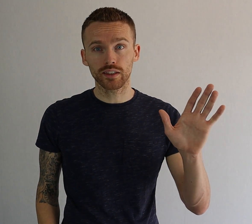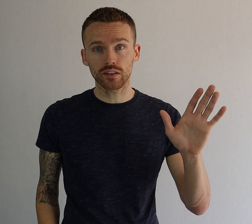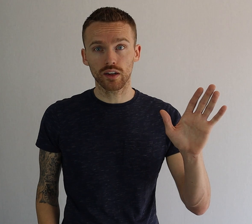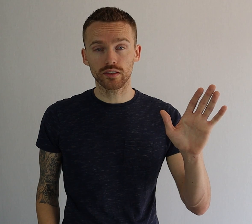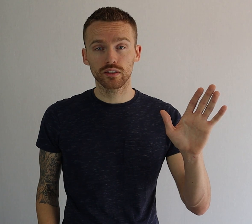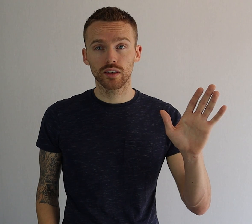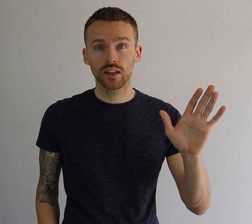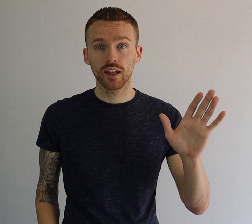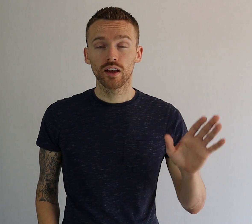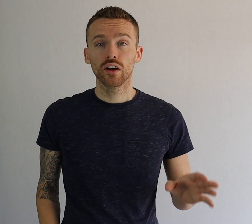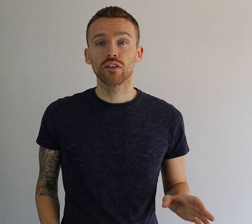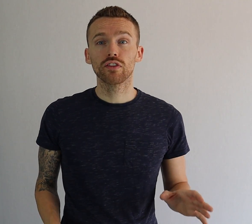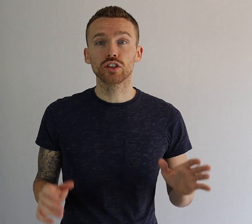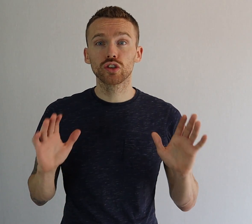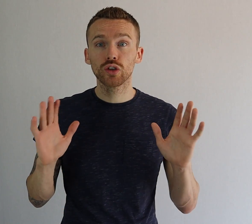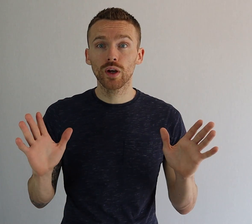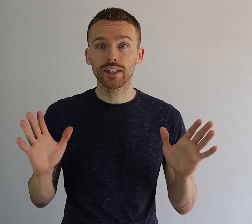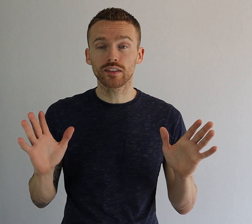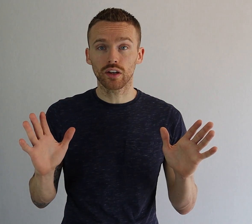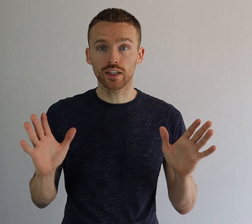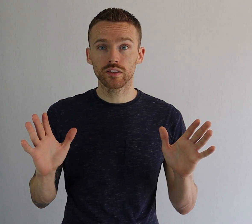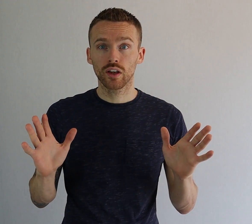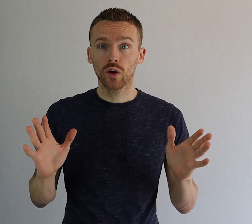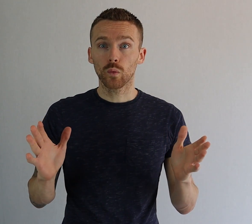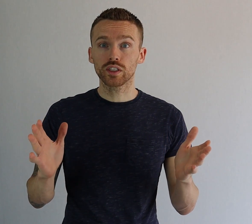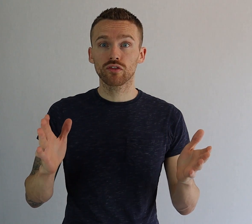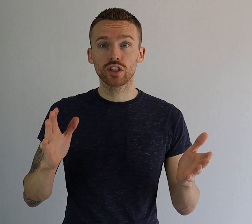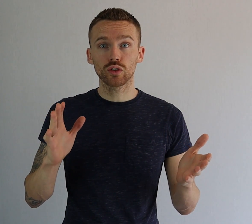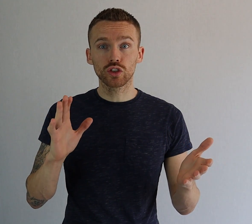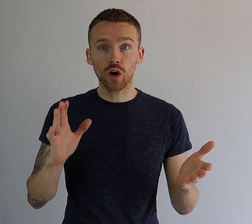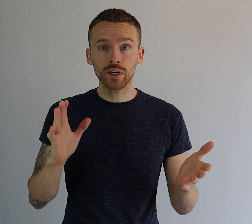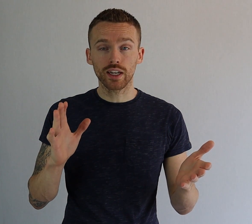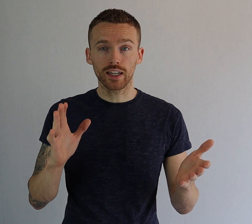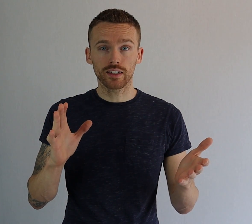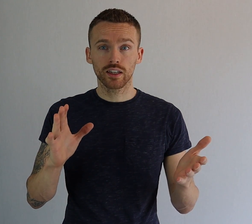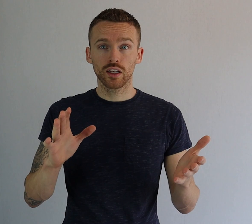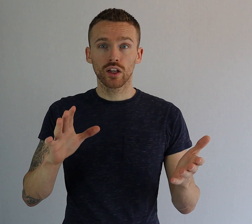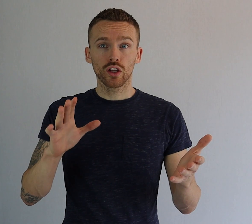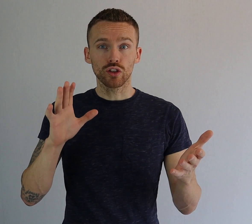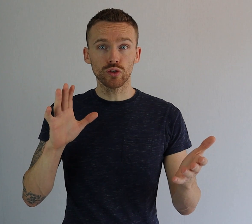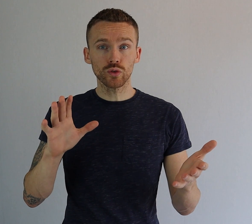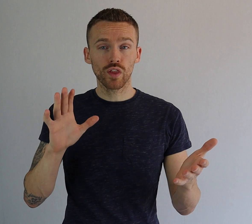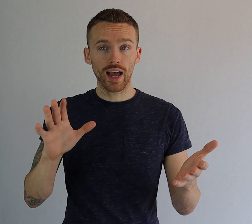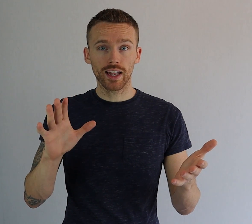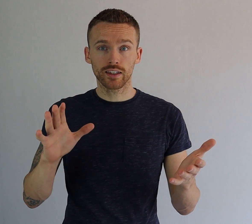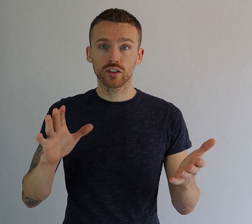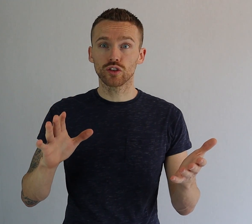handed signs. For the two handed signs, whichever is your dominant hand, use that hand to do